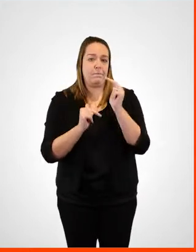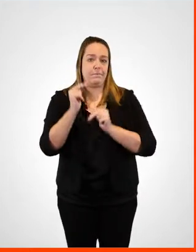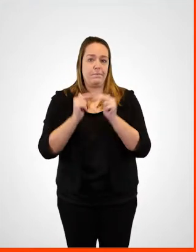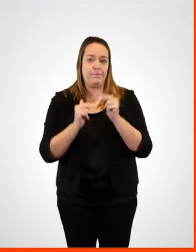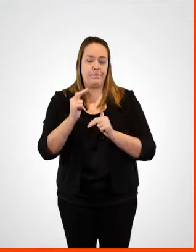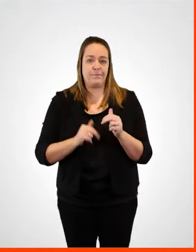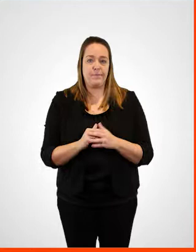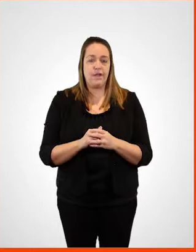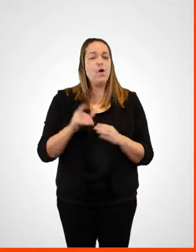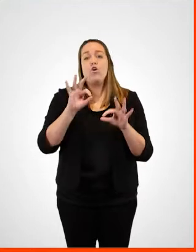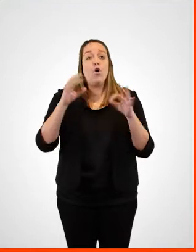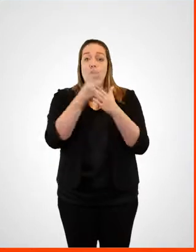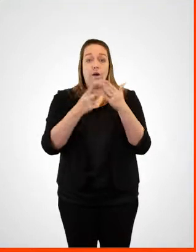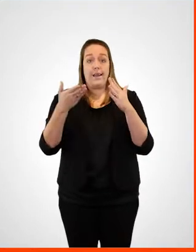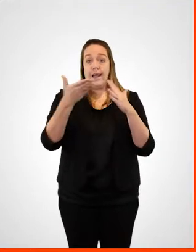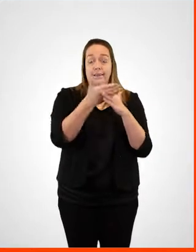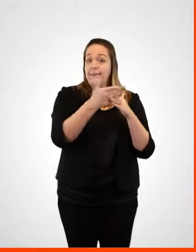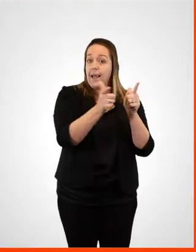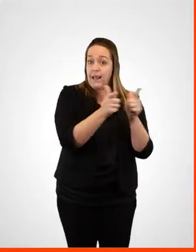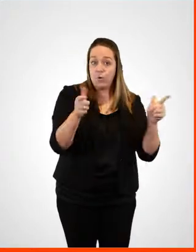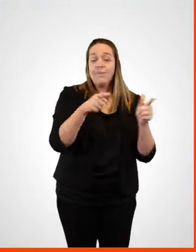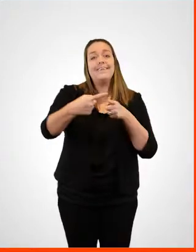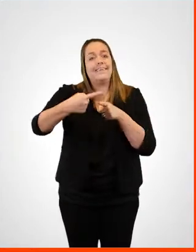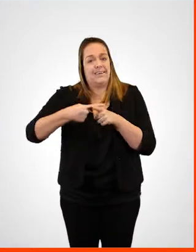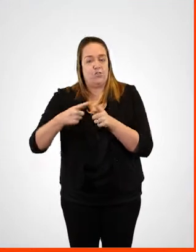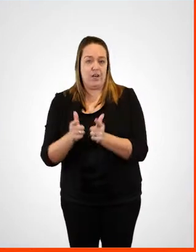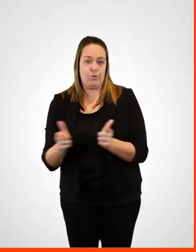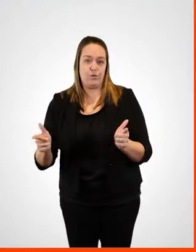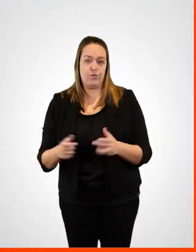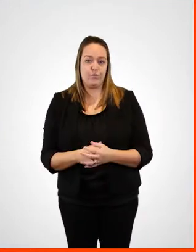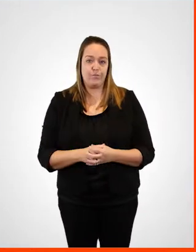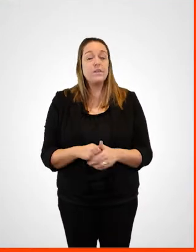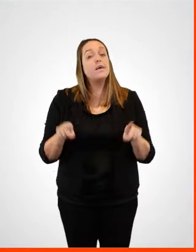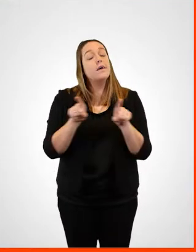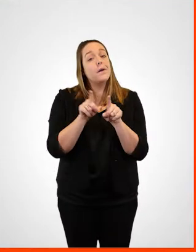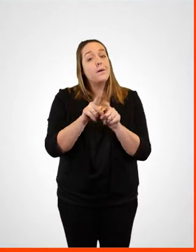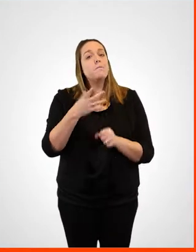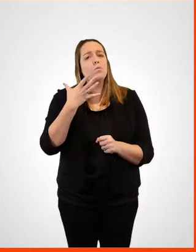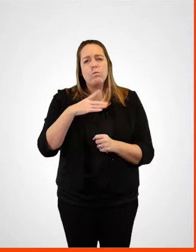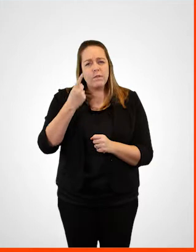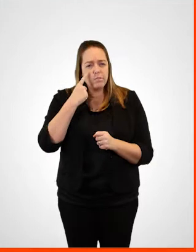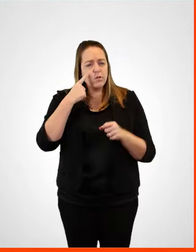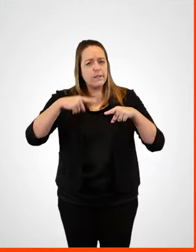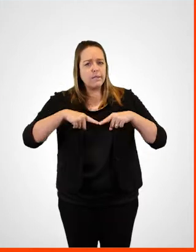it's not just access to language, it's access to English language. We also want to explore the differences